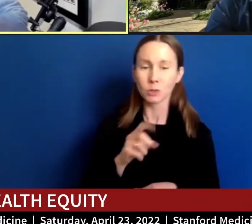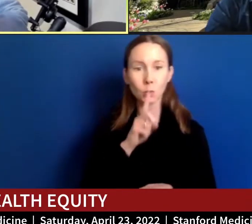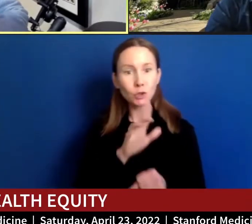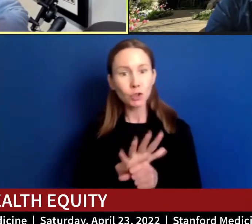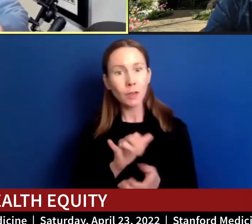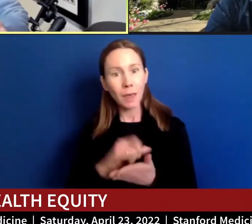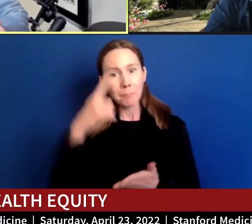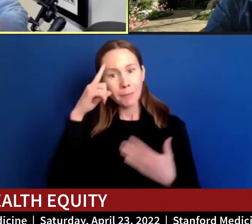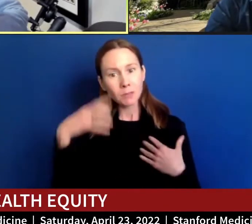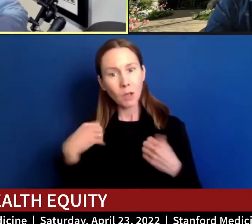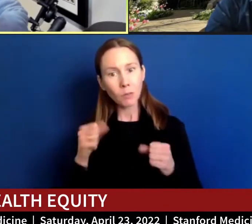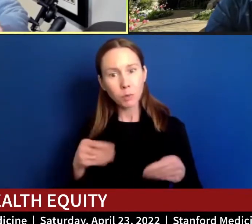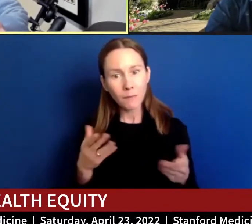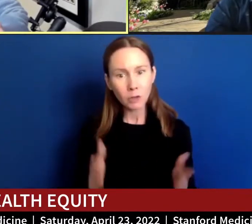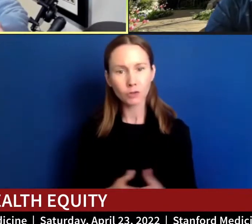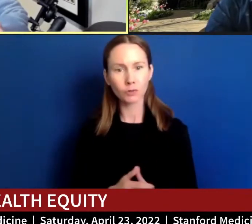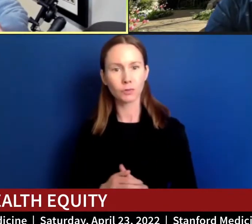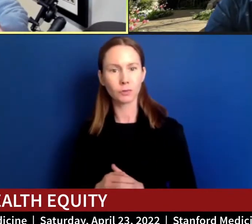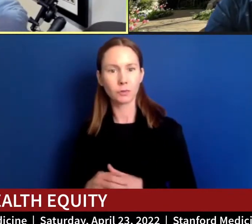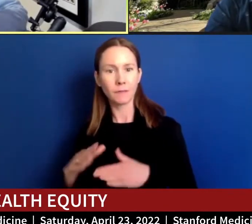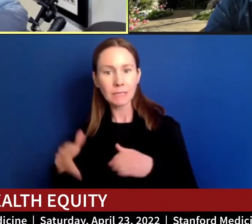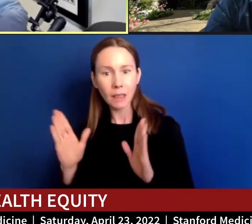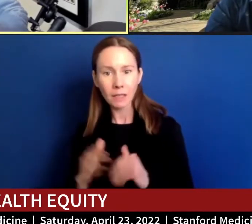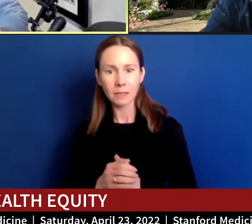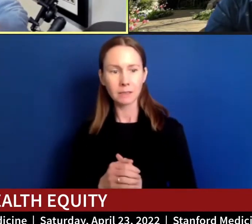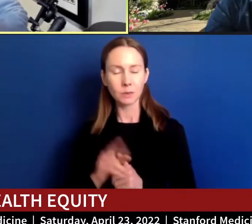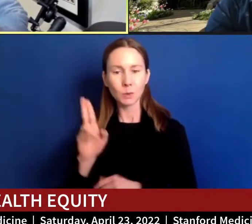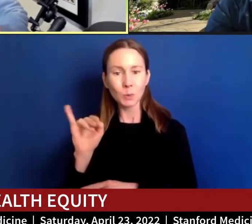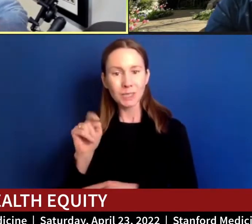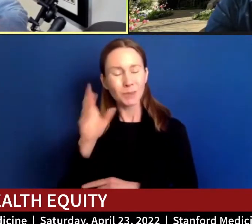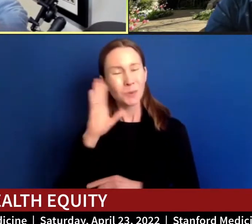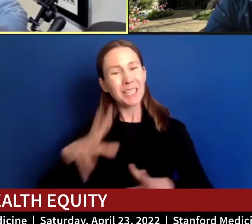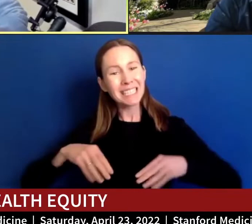mental health facilities, and behavioral health units will accept patients that have physical